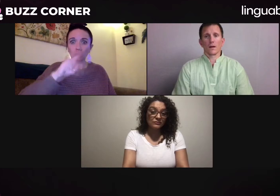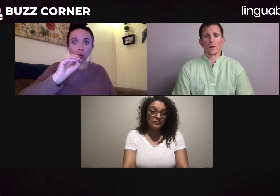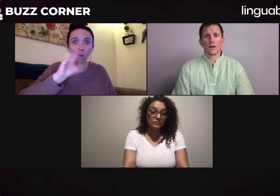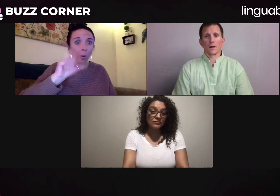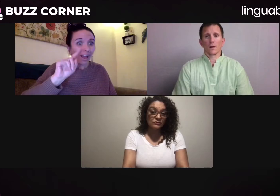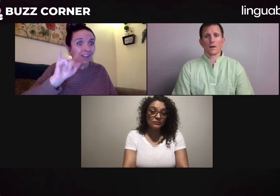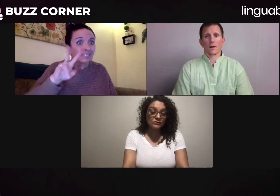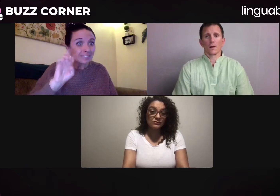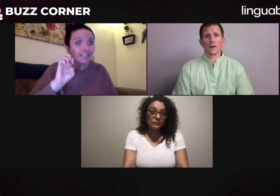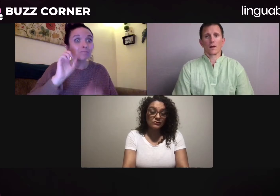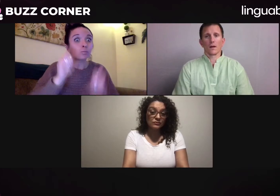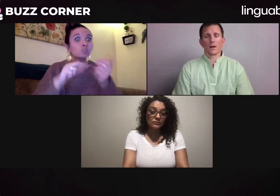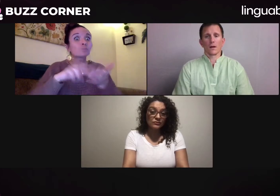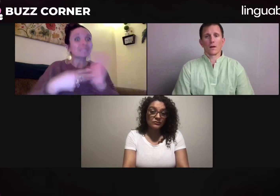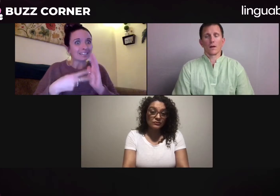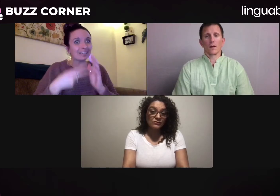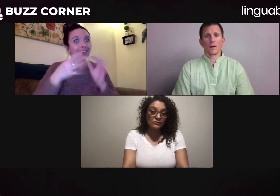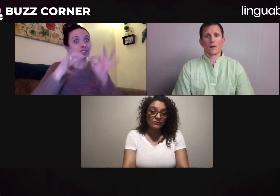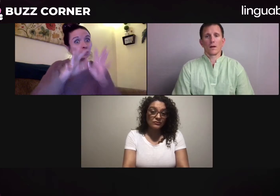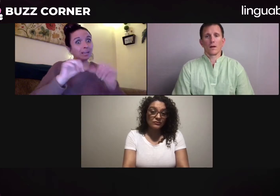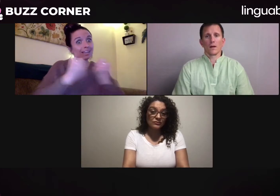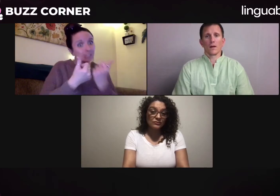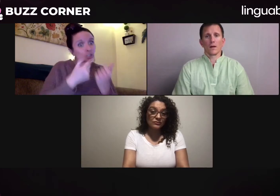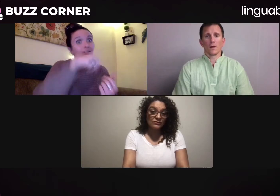If we need to be more proactive,